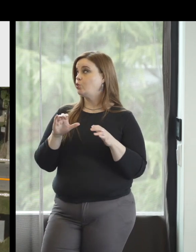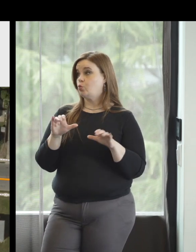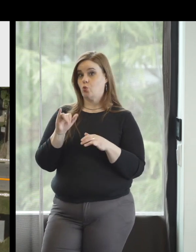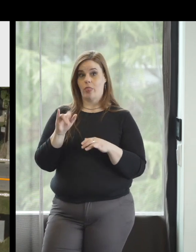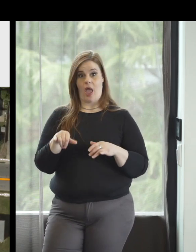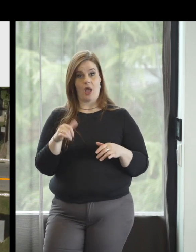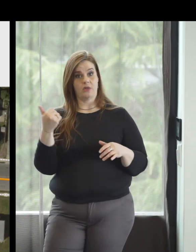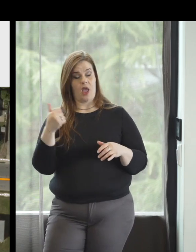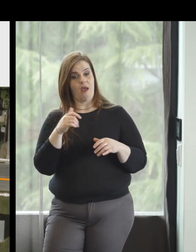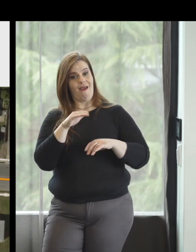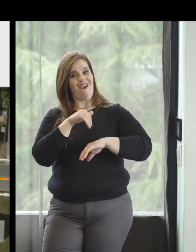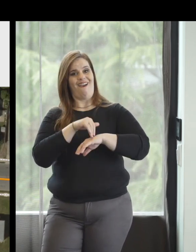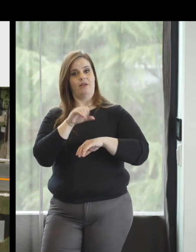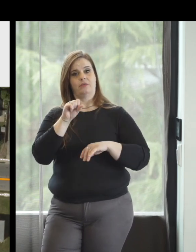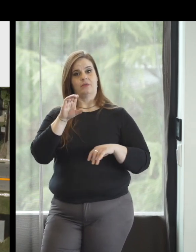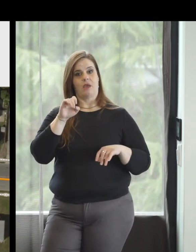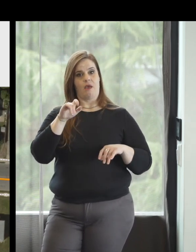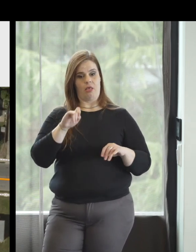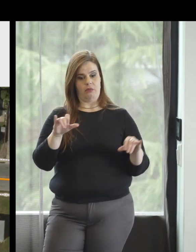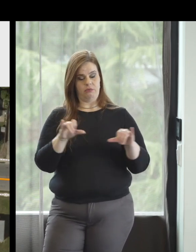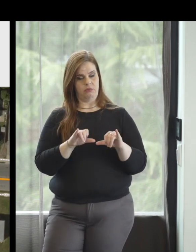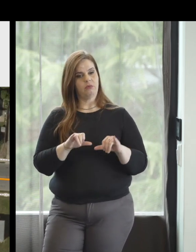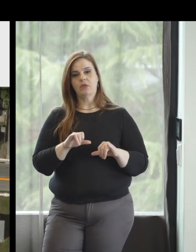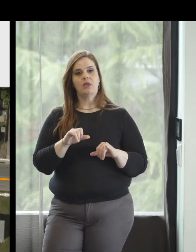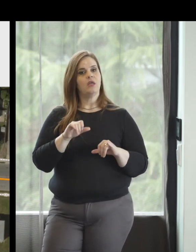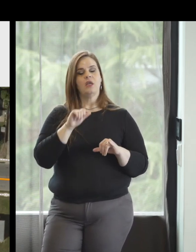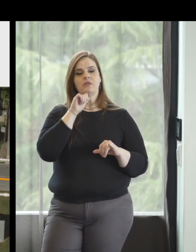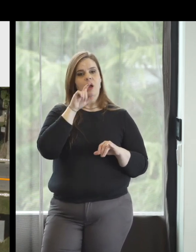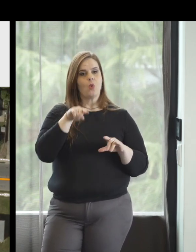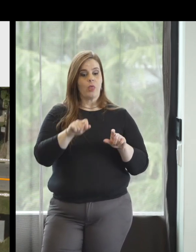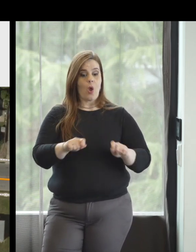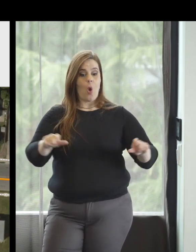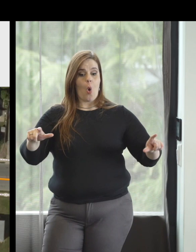not just by using editors an open street map but that's